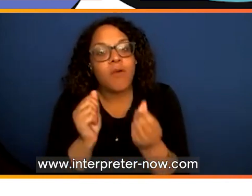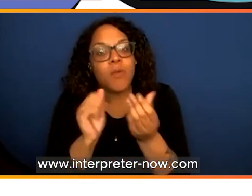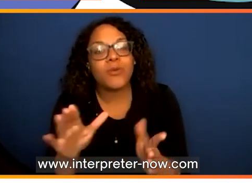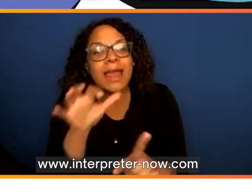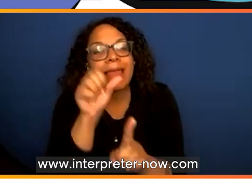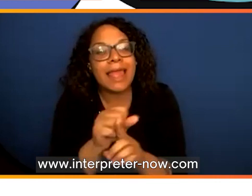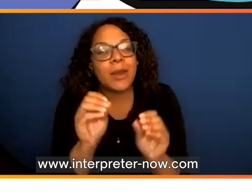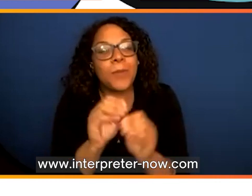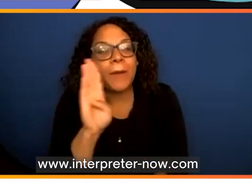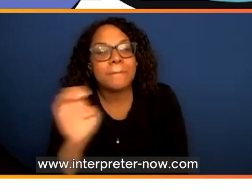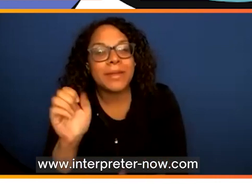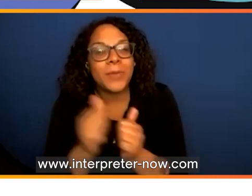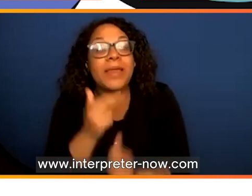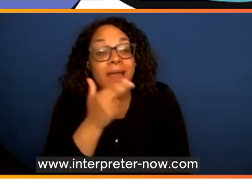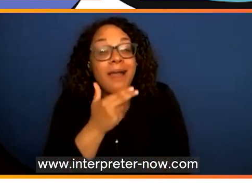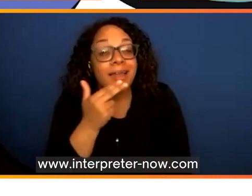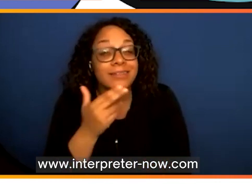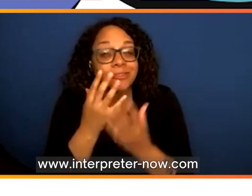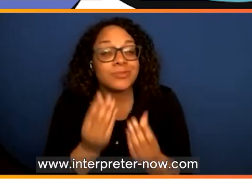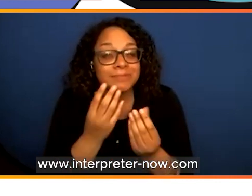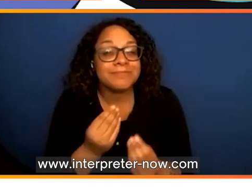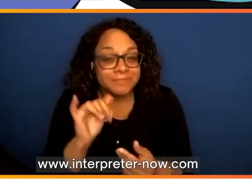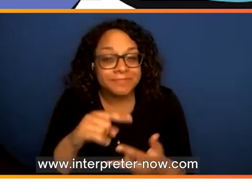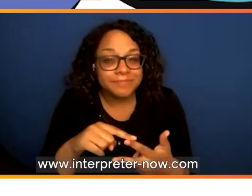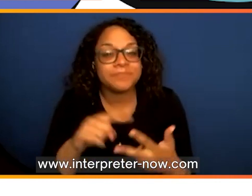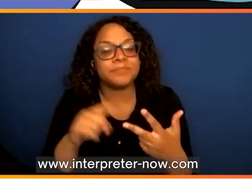that as an organization. Because you may be one or two or three people that are trying